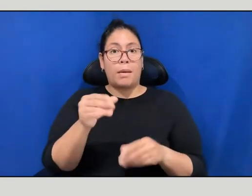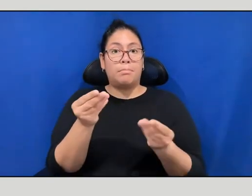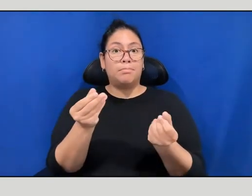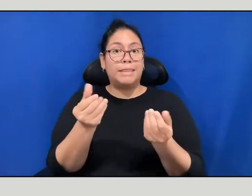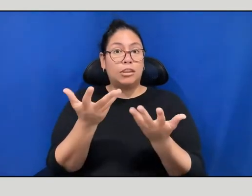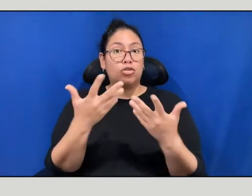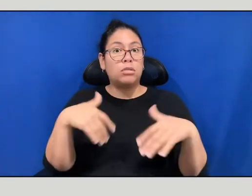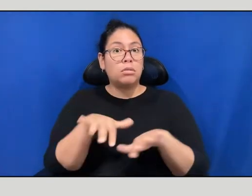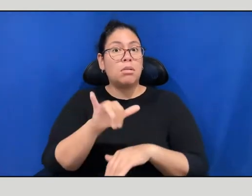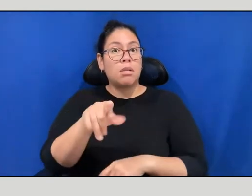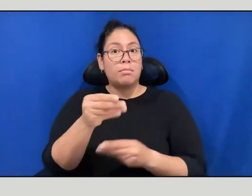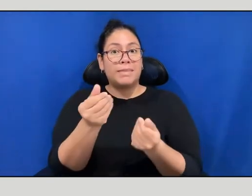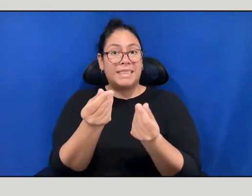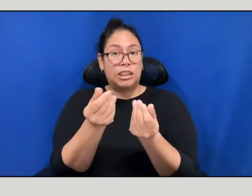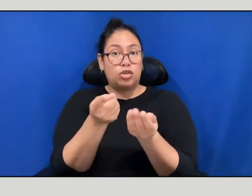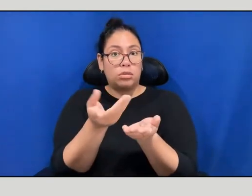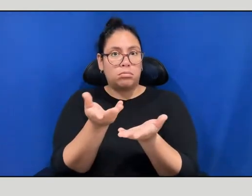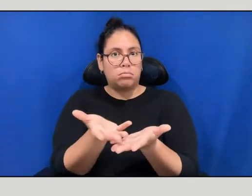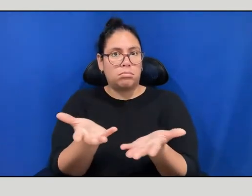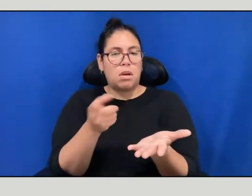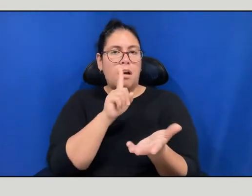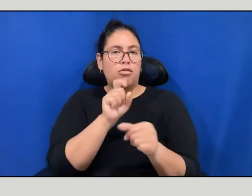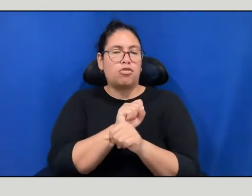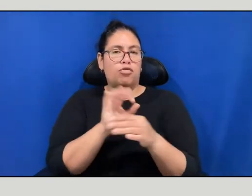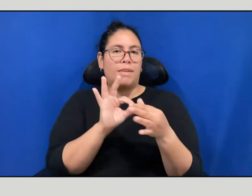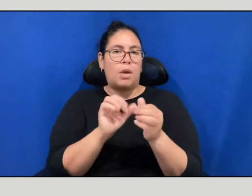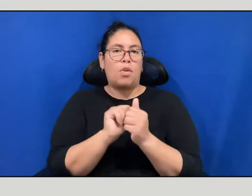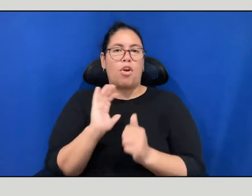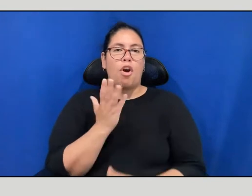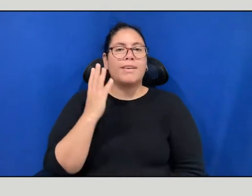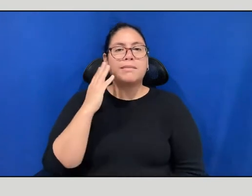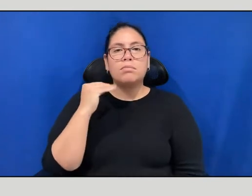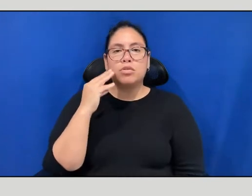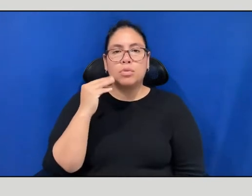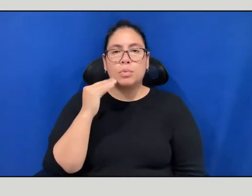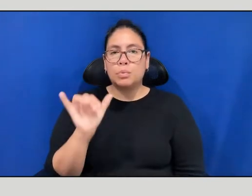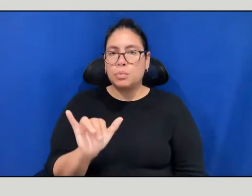So as I said before, that in Loiza we depend a lot,